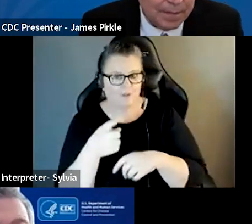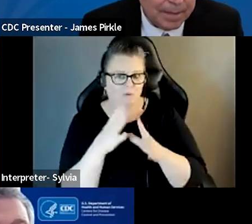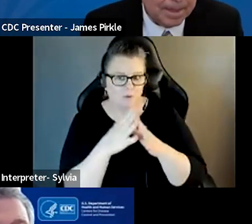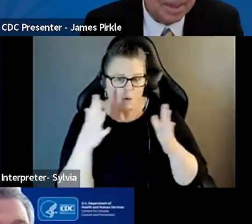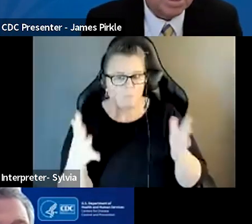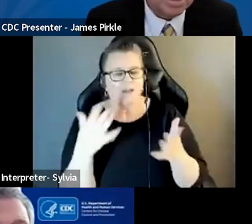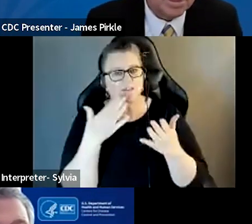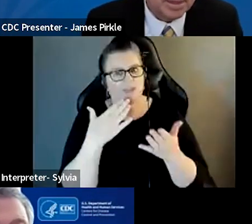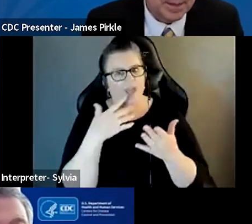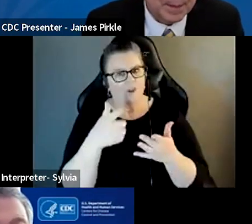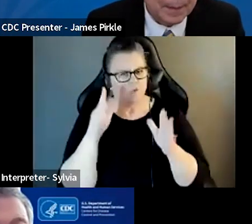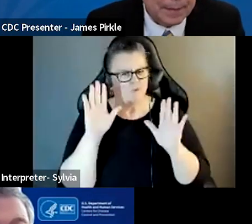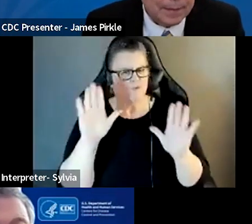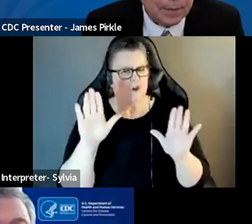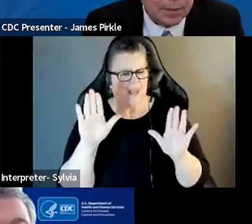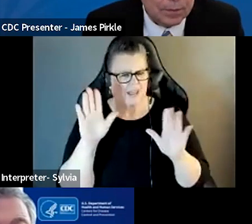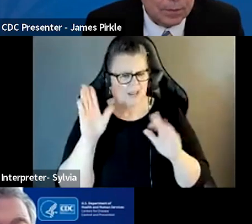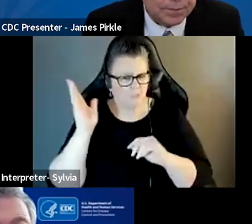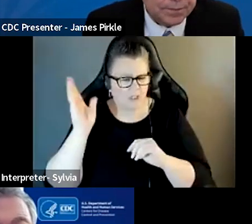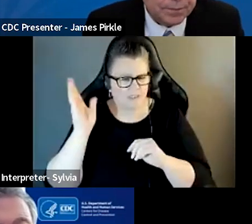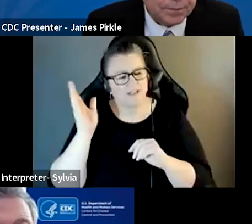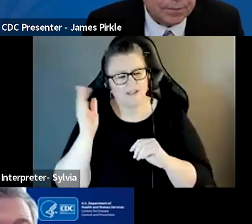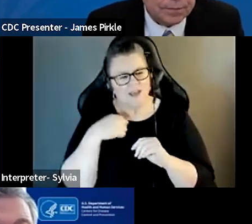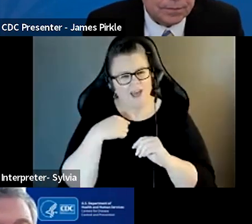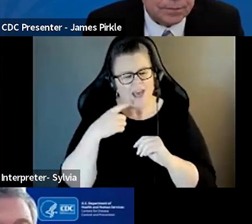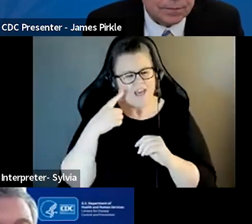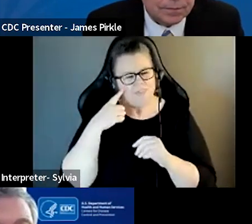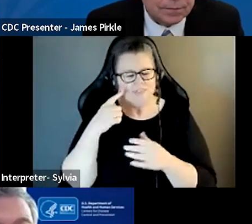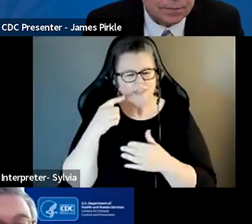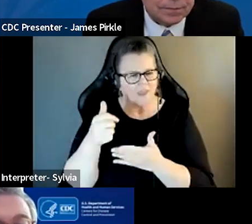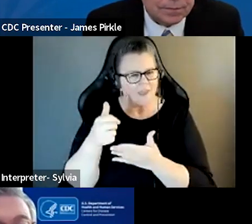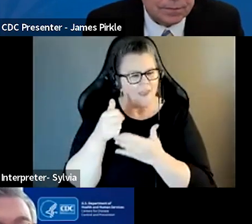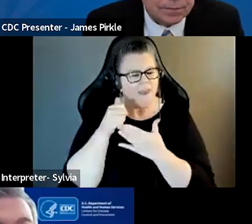I think it would be helpful -- you know, everybody has read